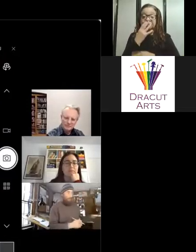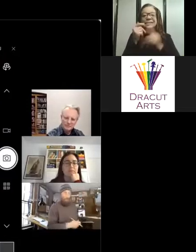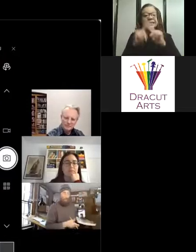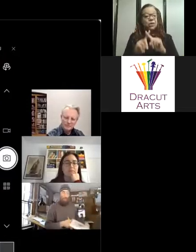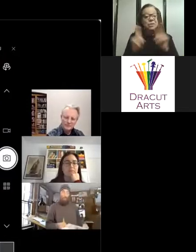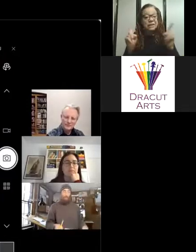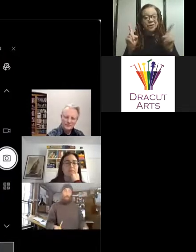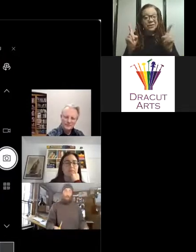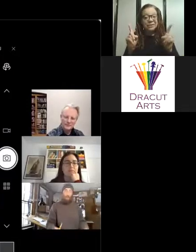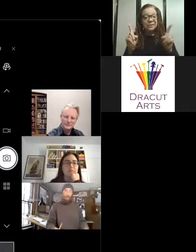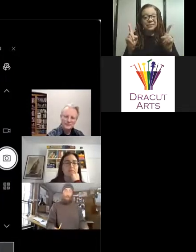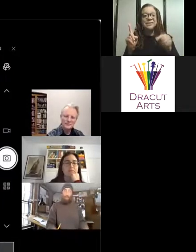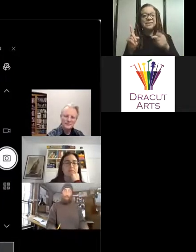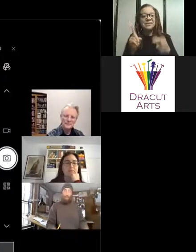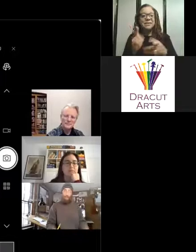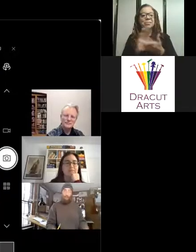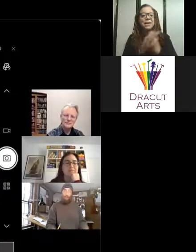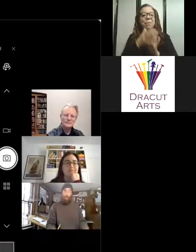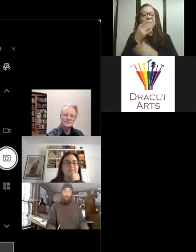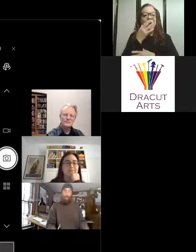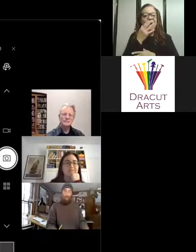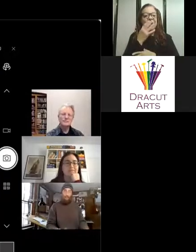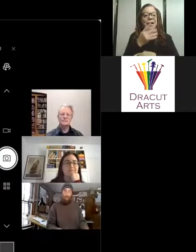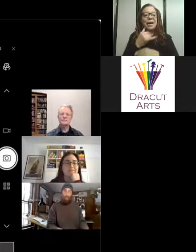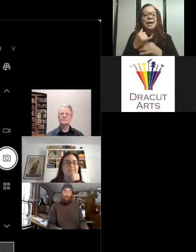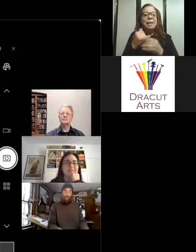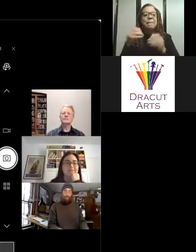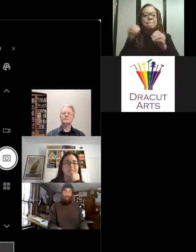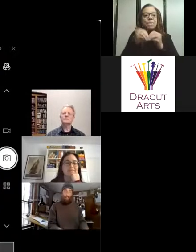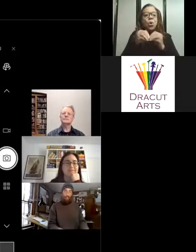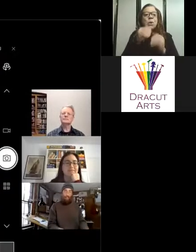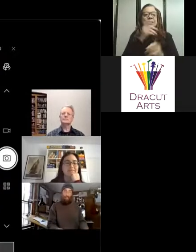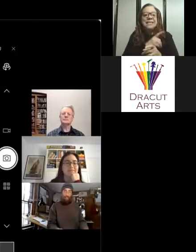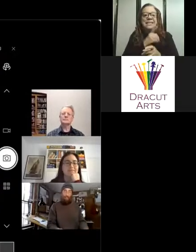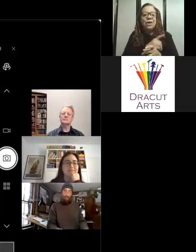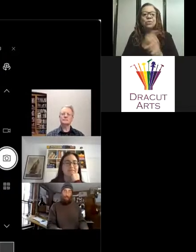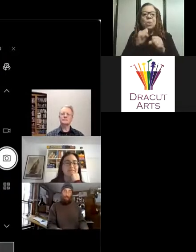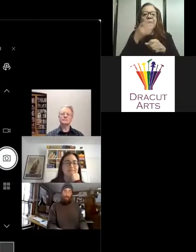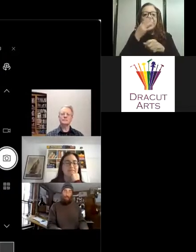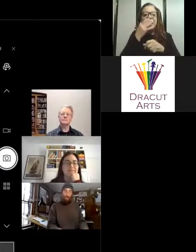when I draw "Freeman Colby" in color, I have to draw him with more detail, so that I can actually color in his sleeves and his pant legs.